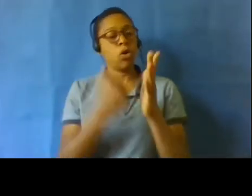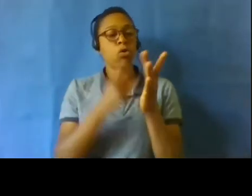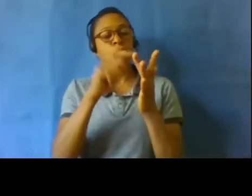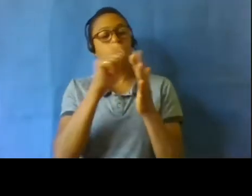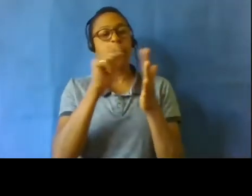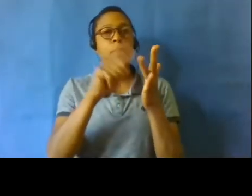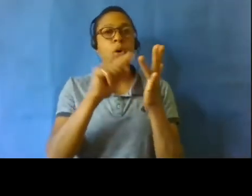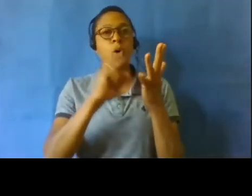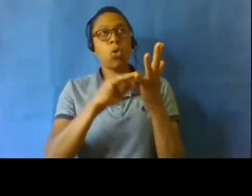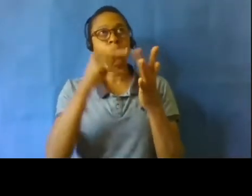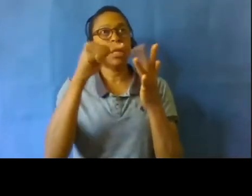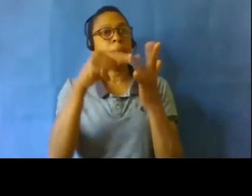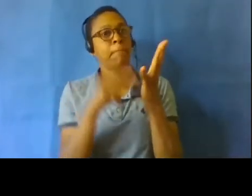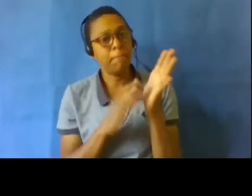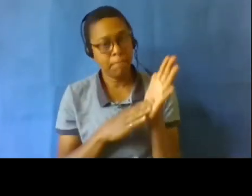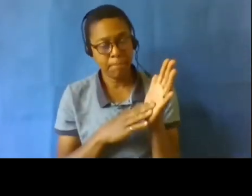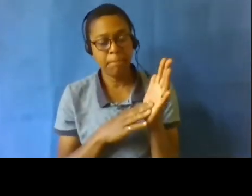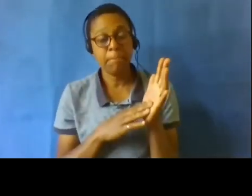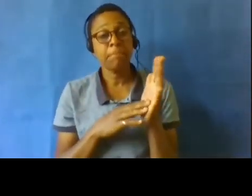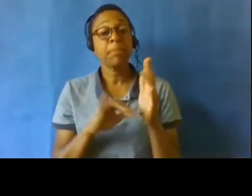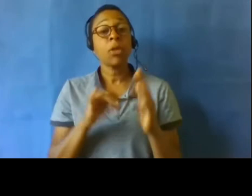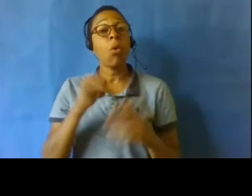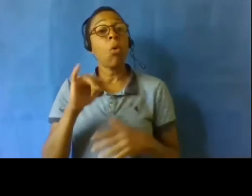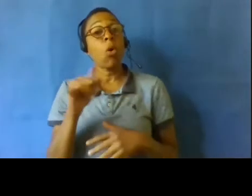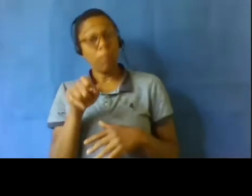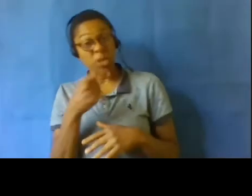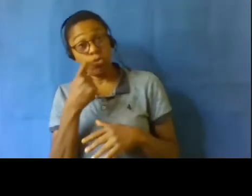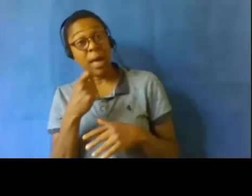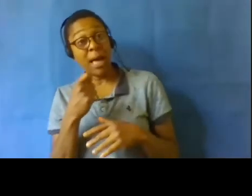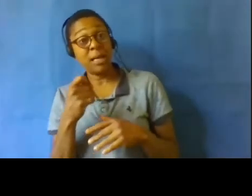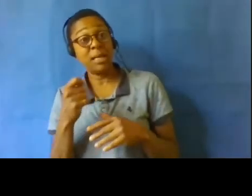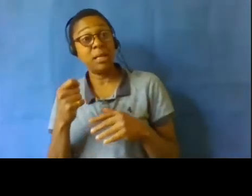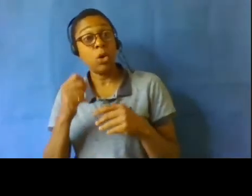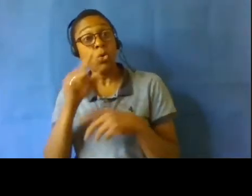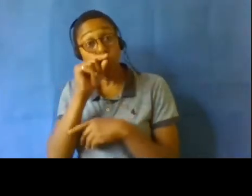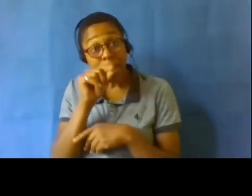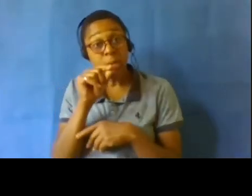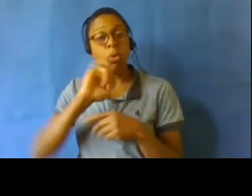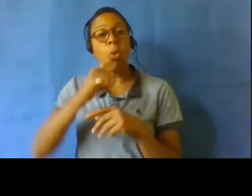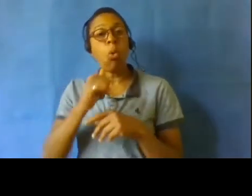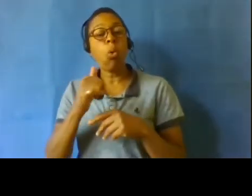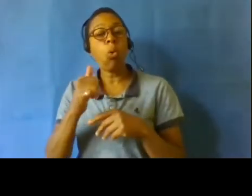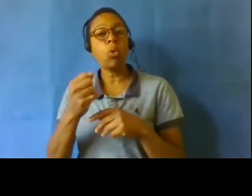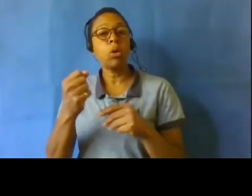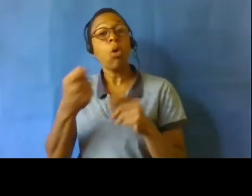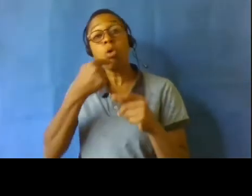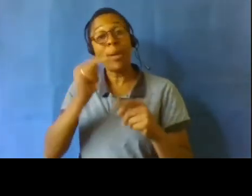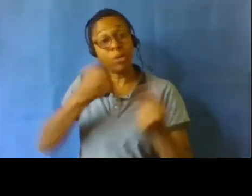tweet using hashtag propose iam QA as this is a live stream you are free to